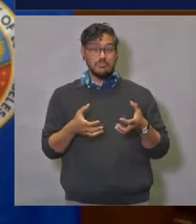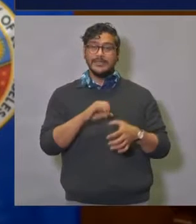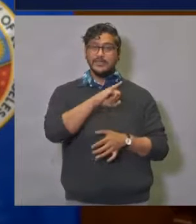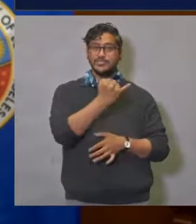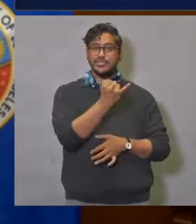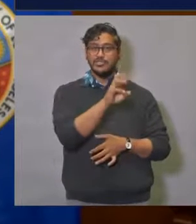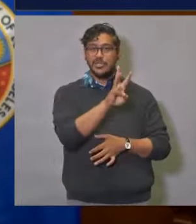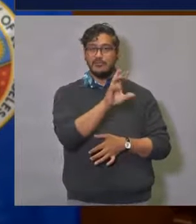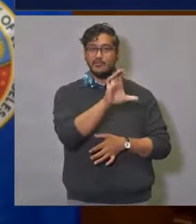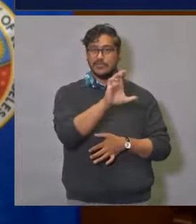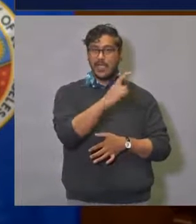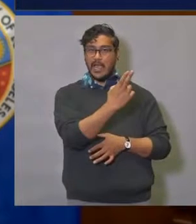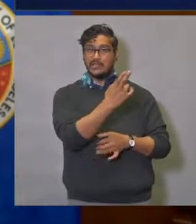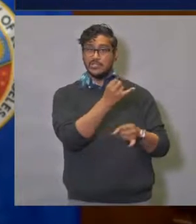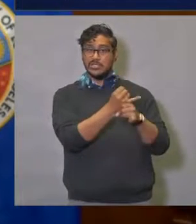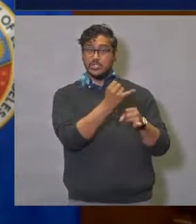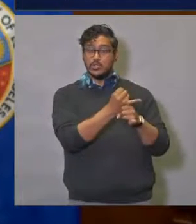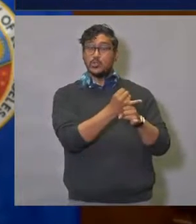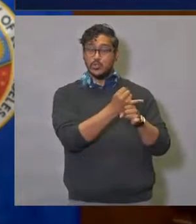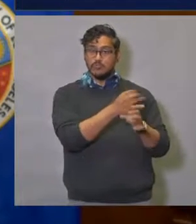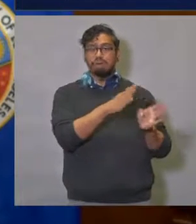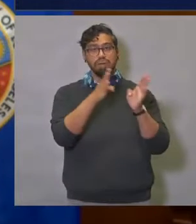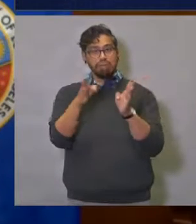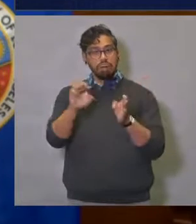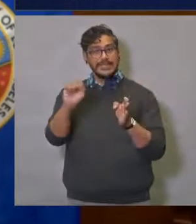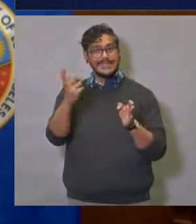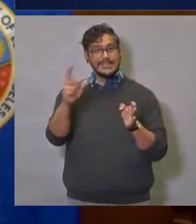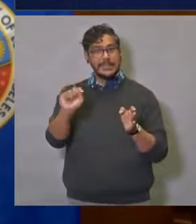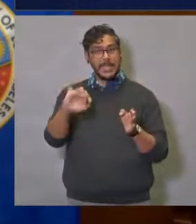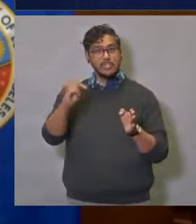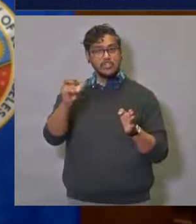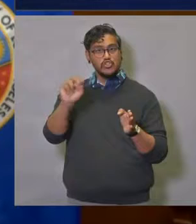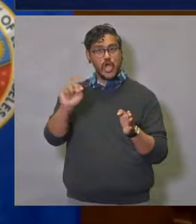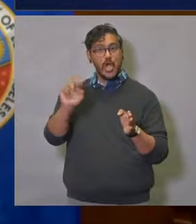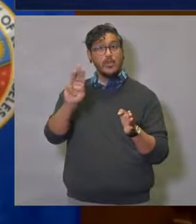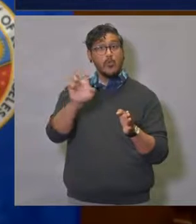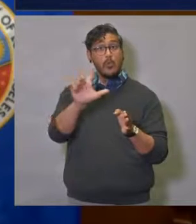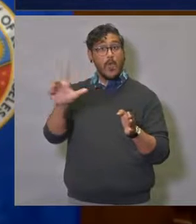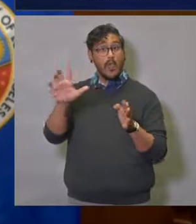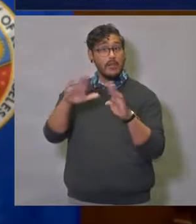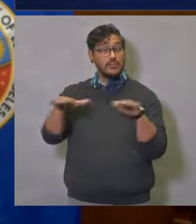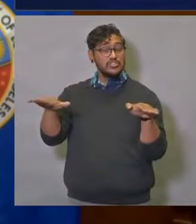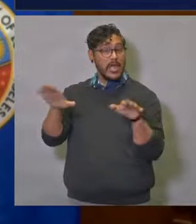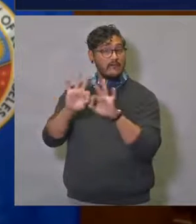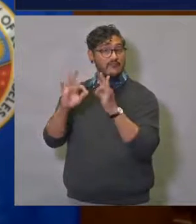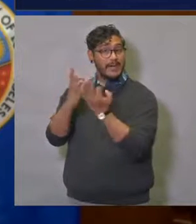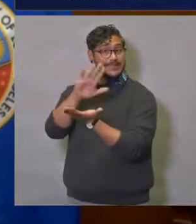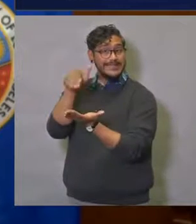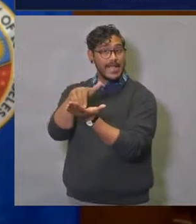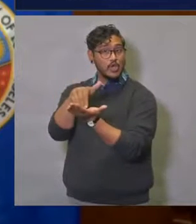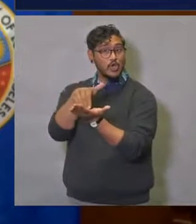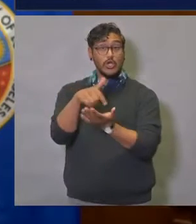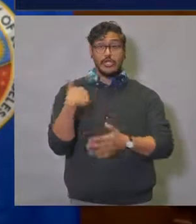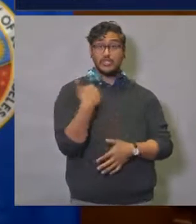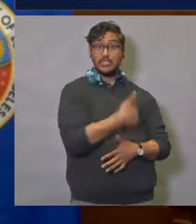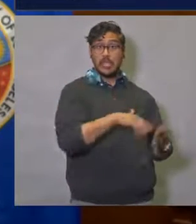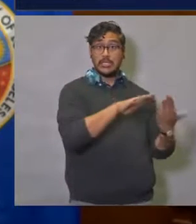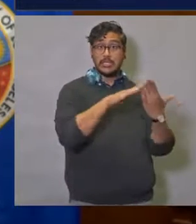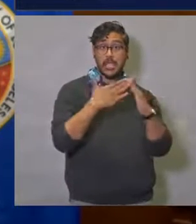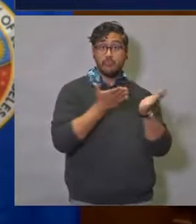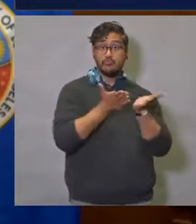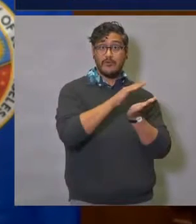ORGANIZATIONS IN MY DISTRICT